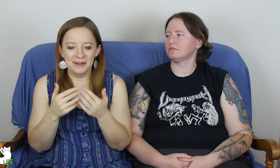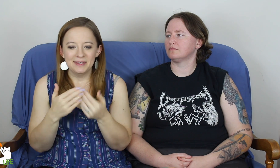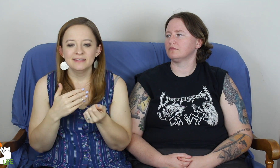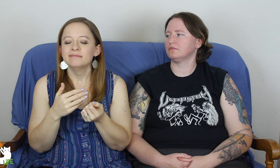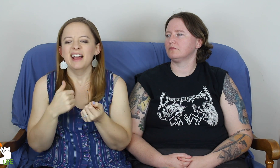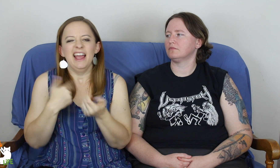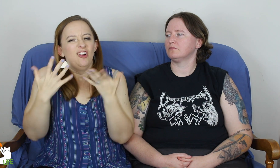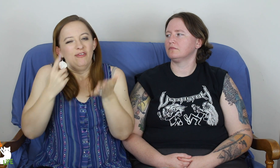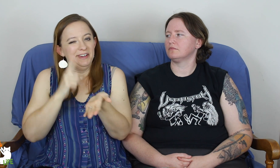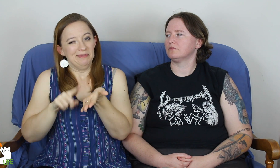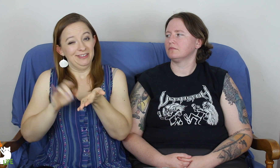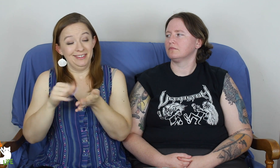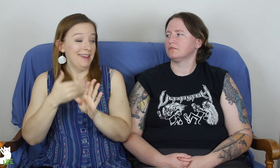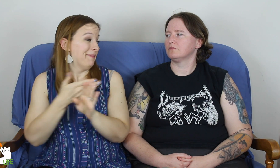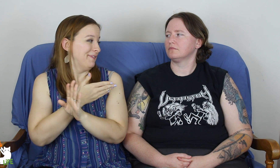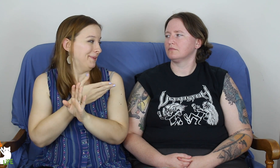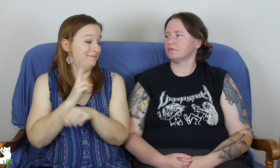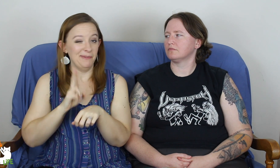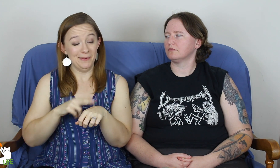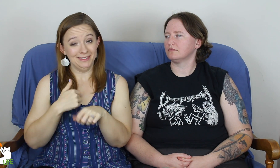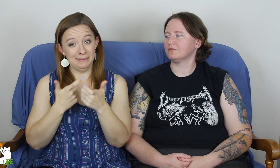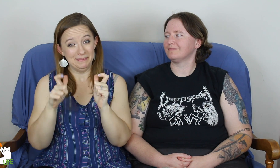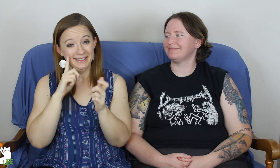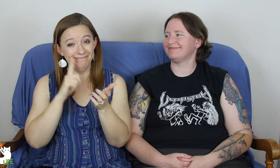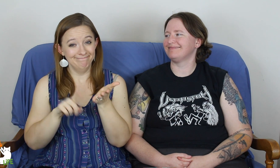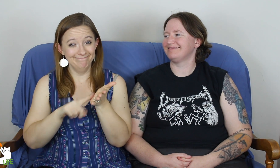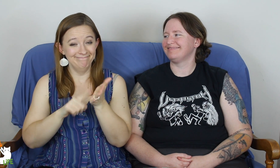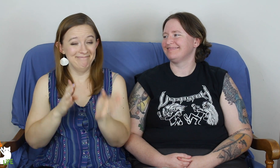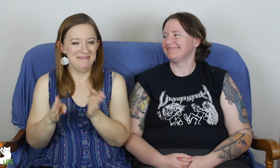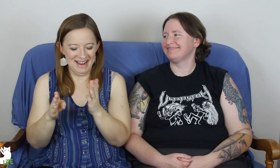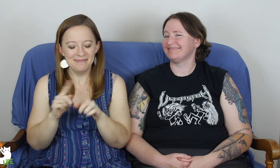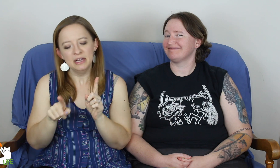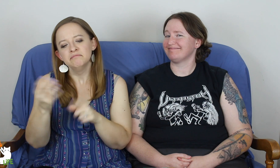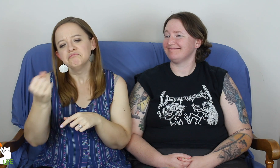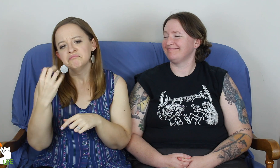But anyways I had already researched that beforehand anyways because I'm a big researcher and preparer.